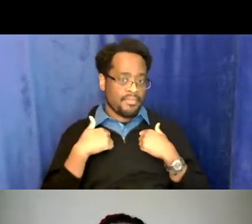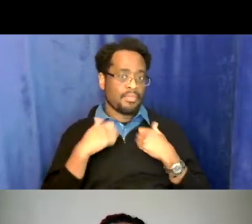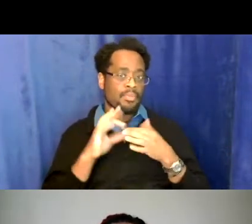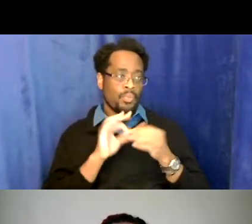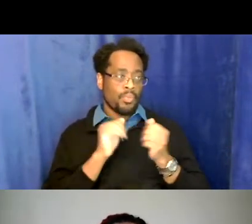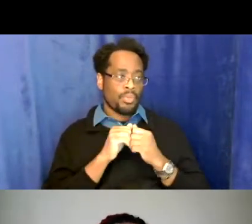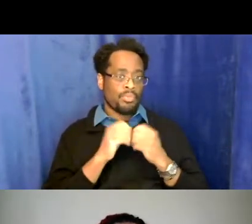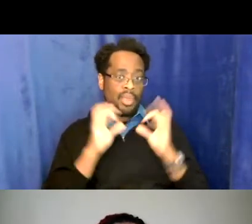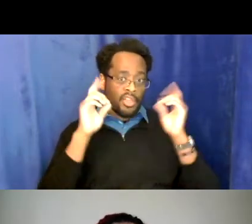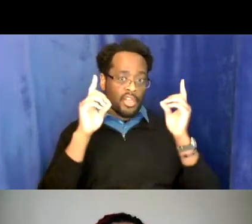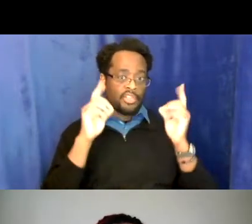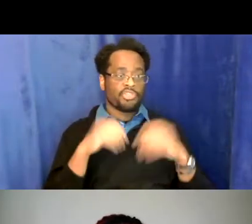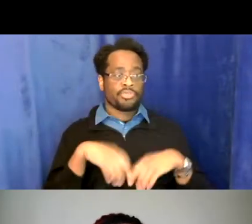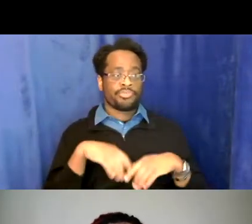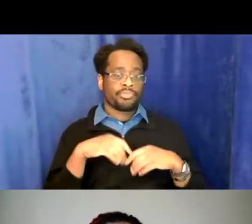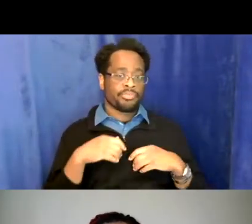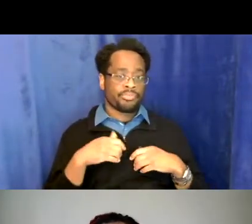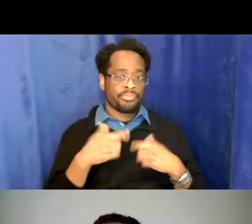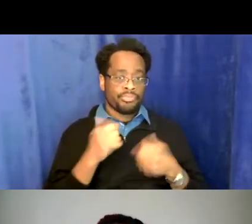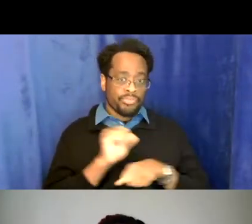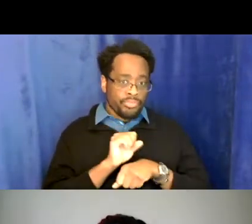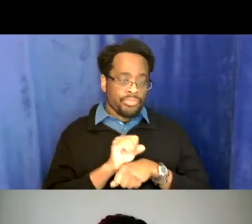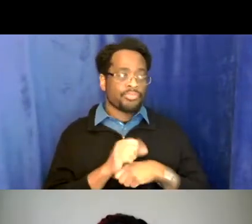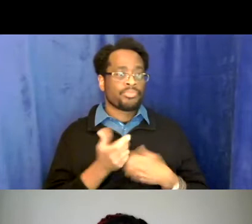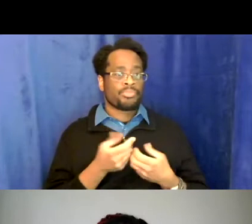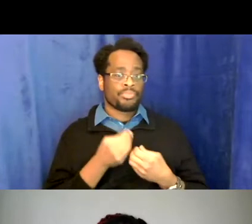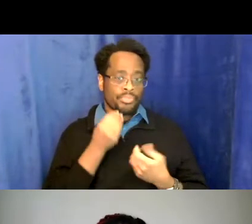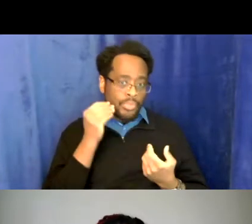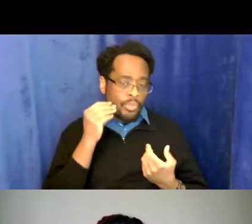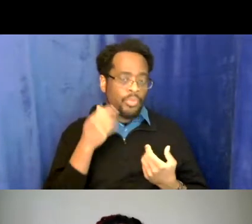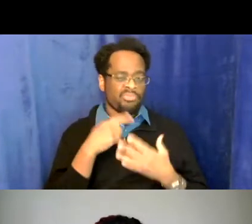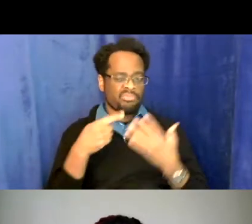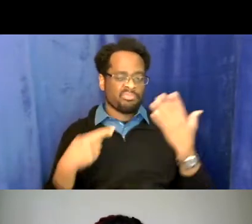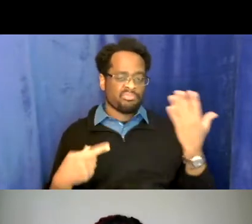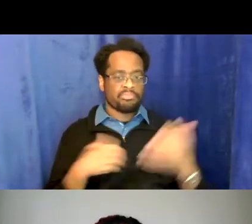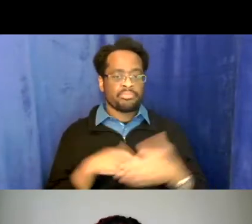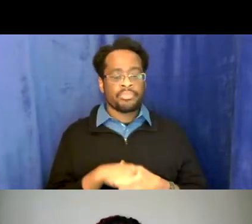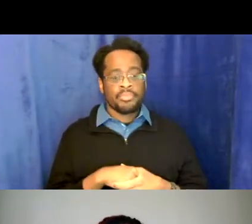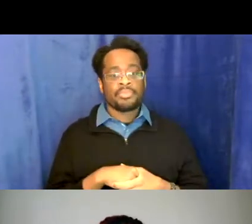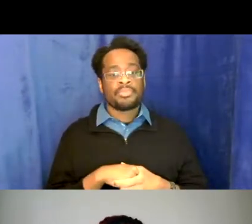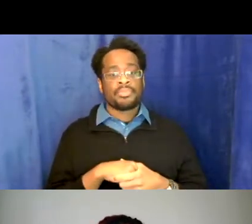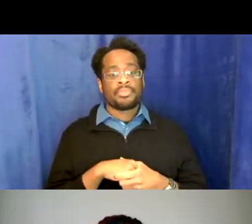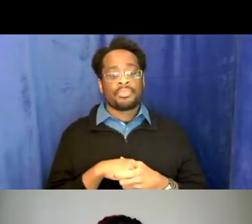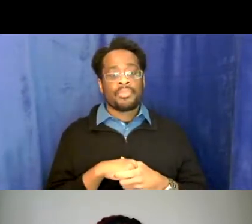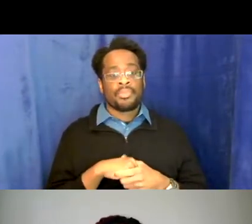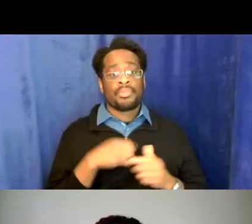and how people were living and their educational levels their employment levels their home life etc.